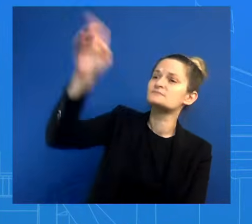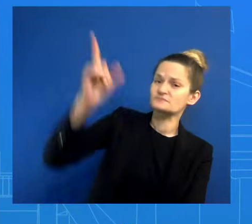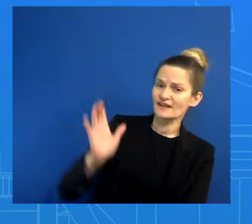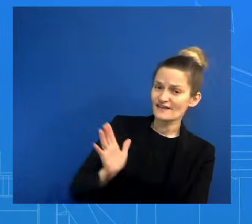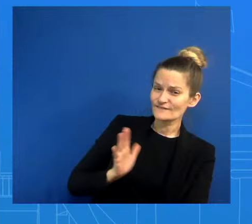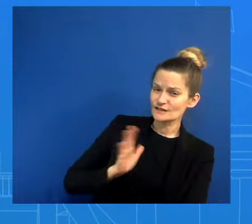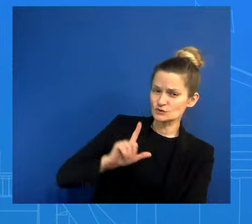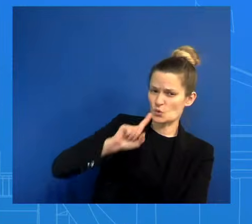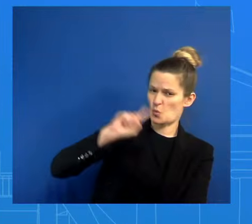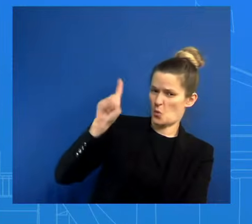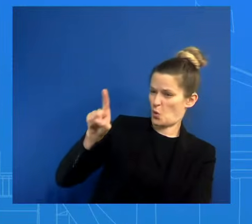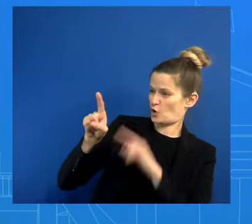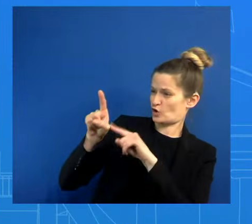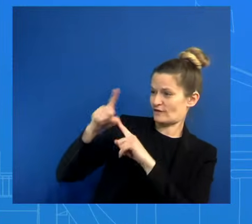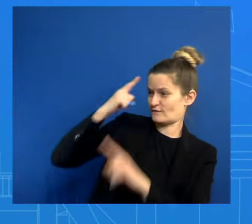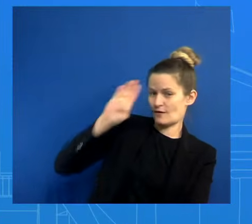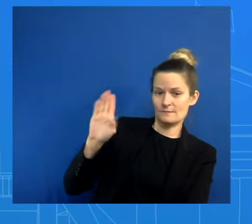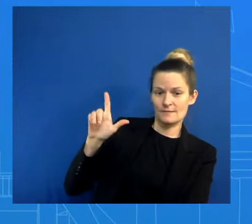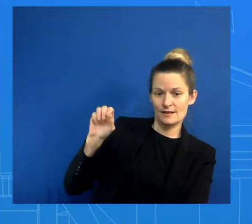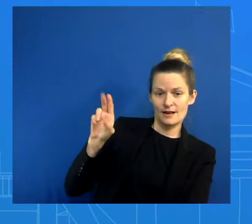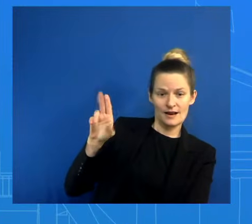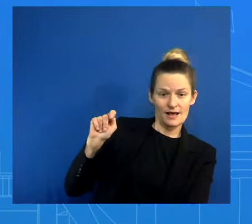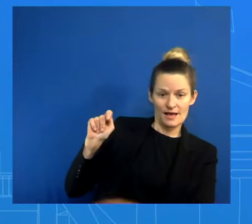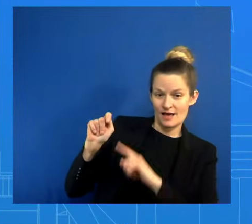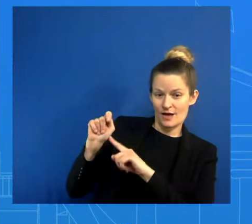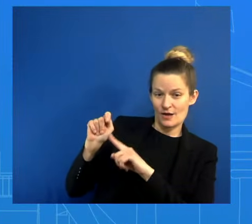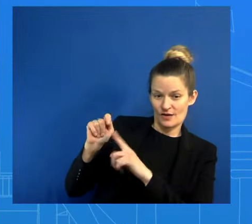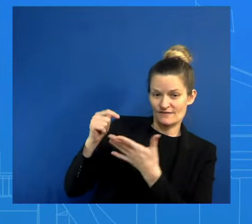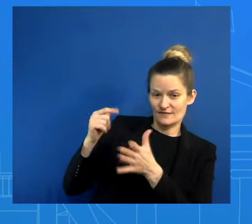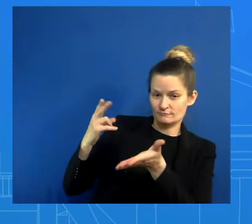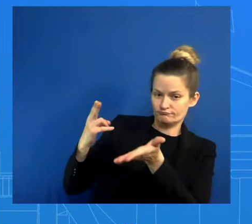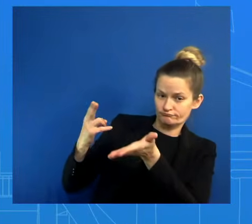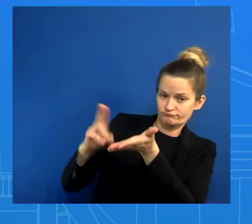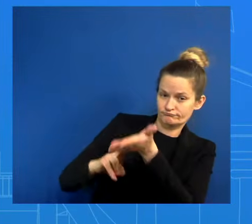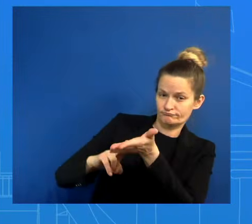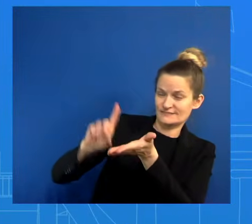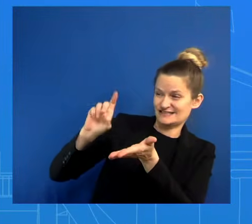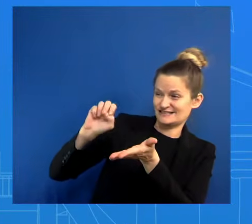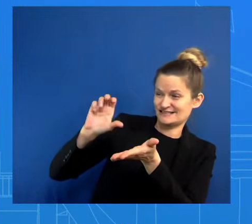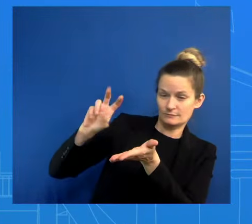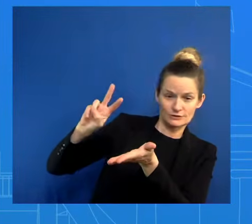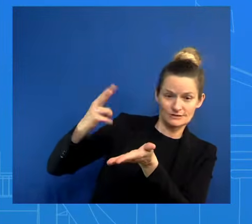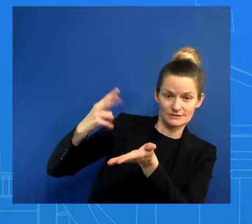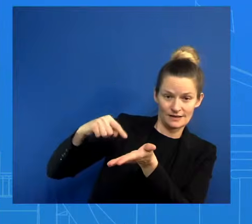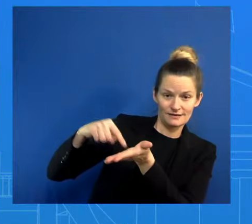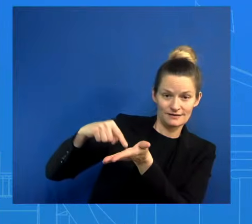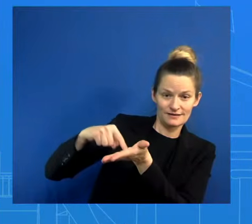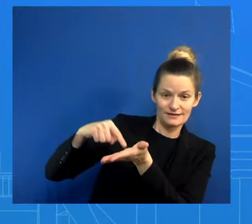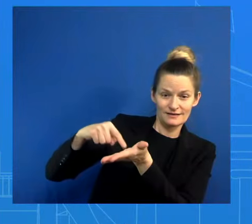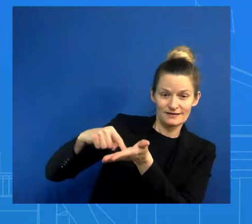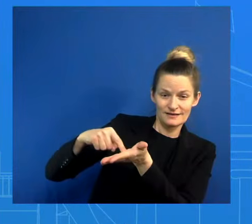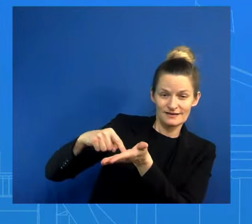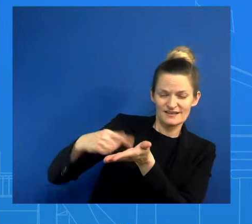before everything actually transpired. Why five days? Did that mean, like, the deal was done then, or you --